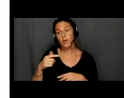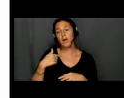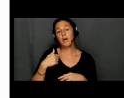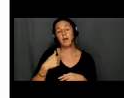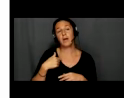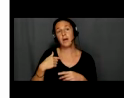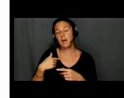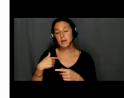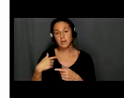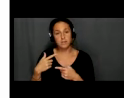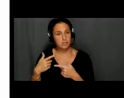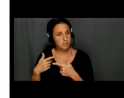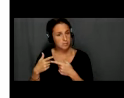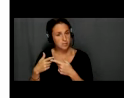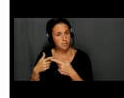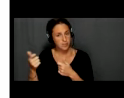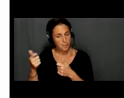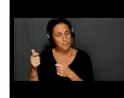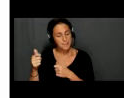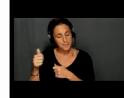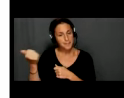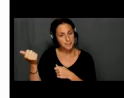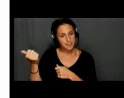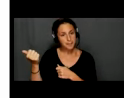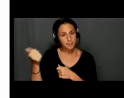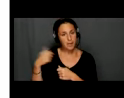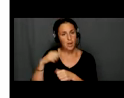working for over 20 years here in Ventura county and working as a